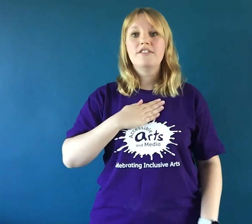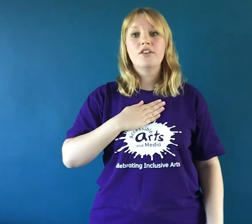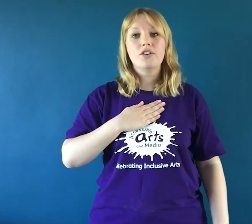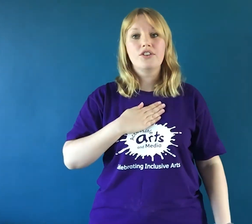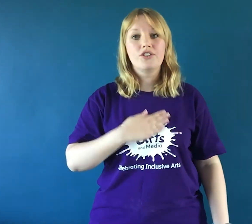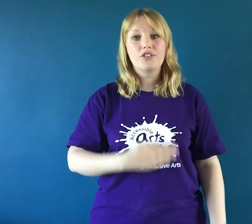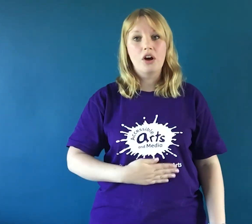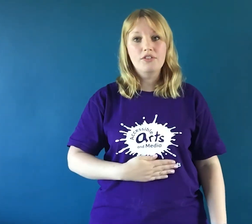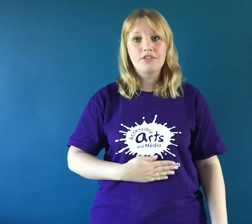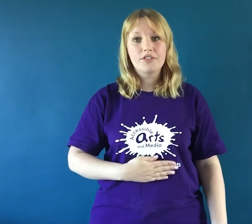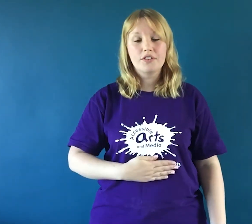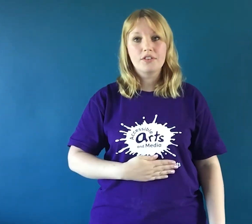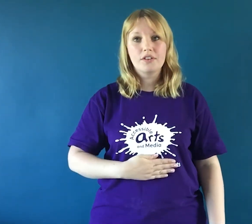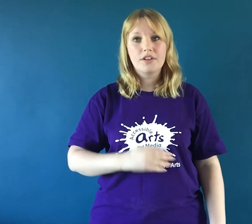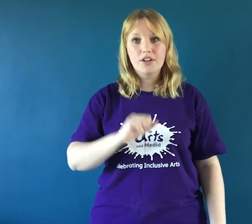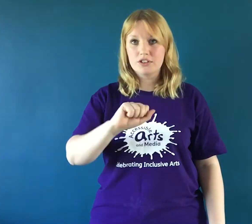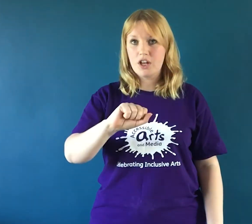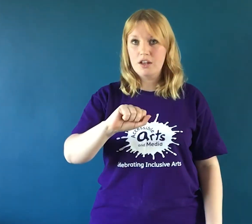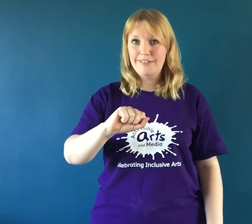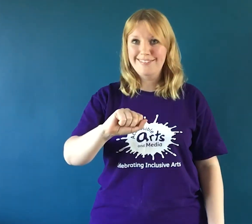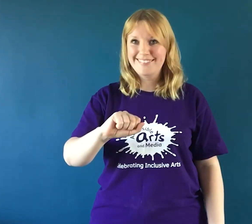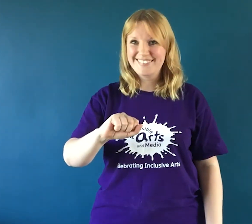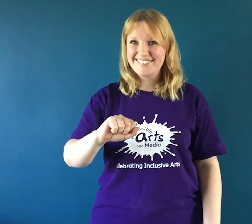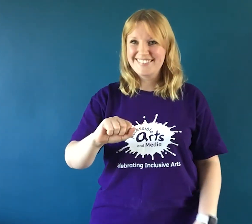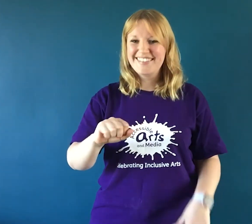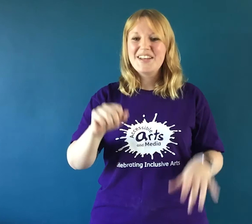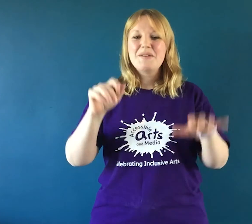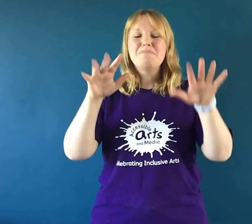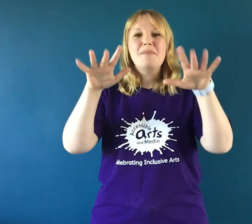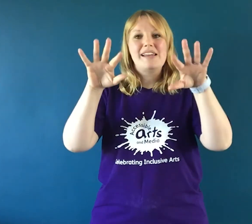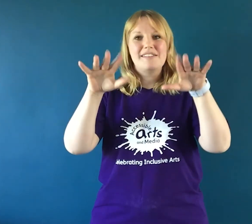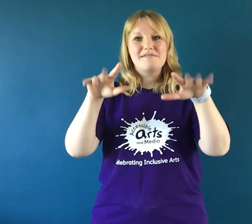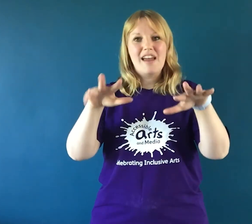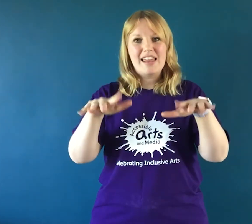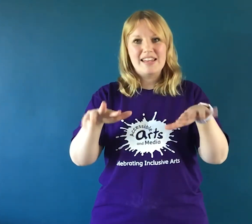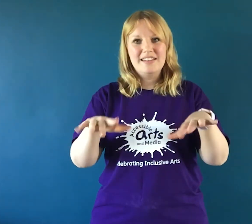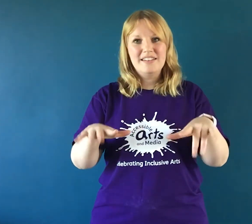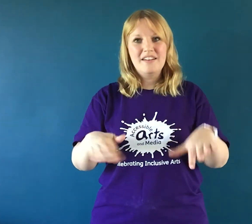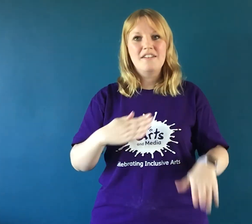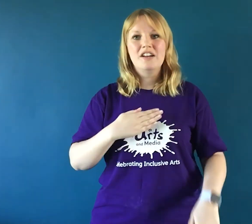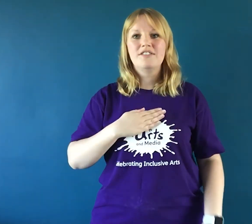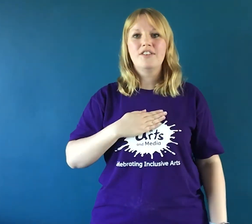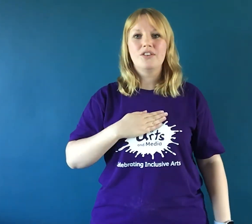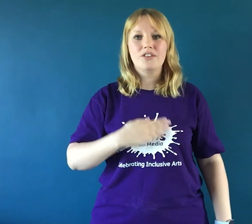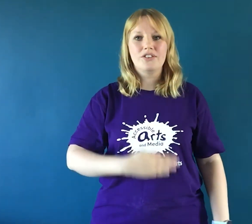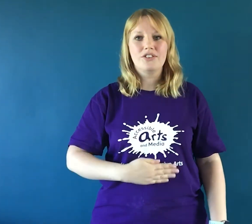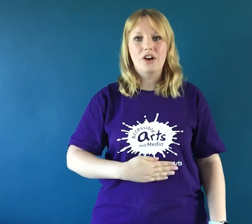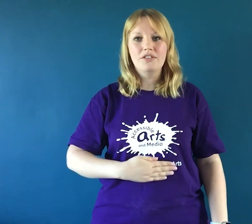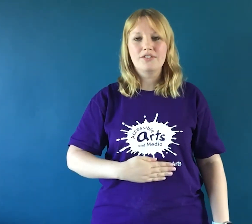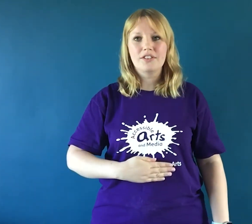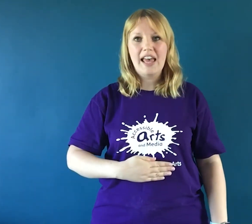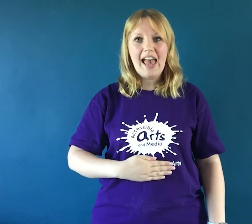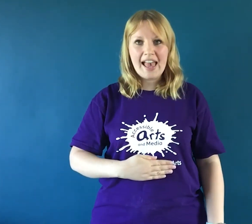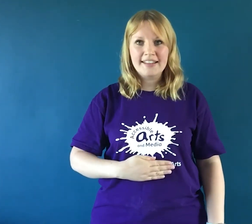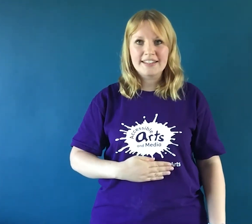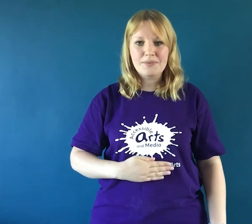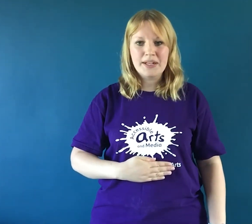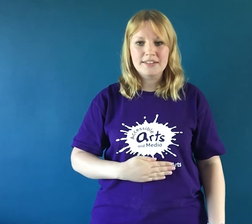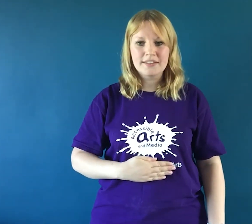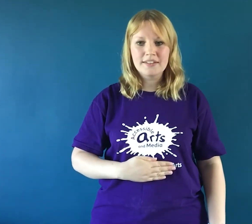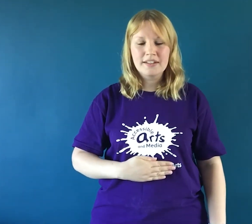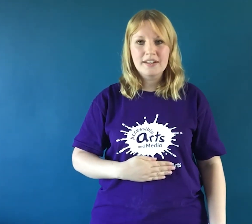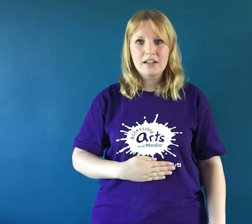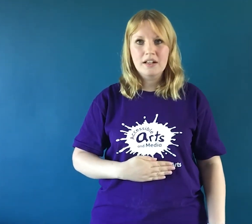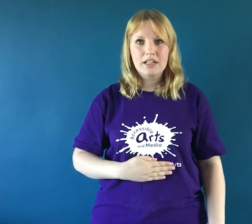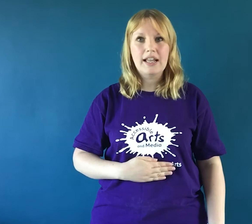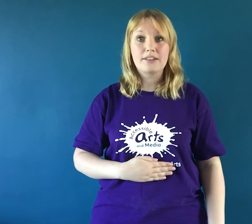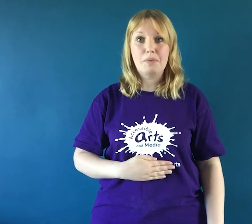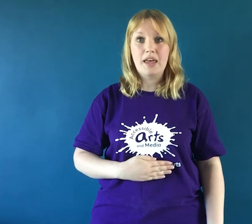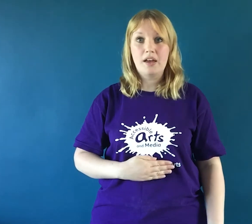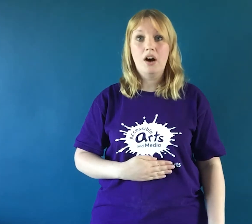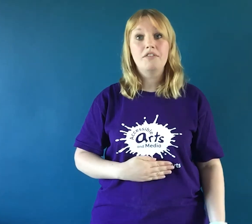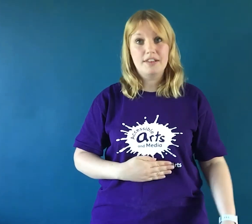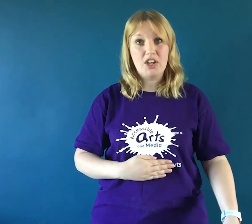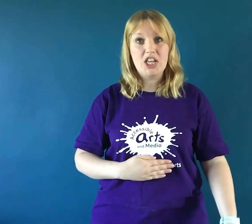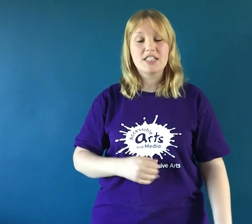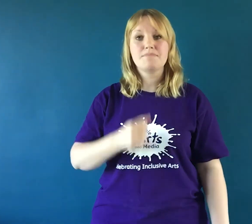fall soft, your turn. May the rain fall soft. Excellent well done. Last bit of the verse